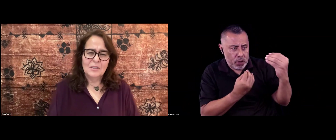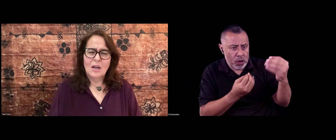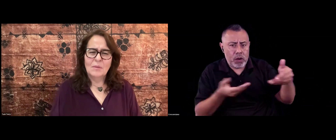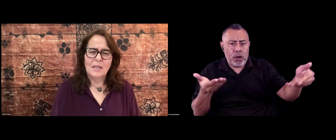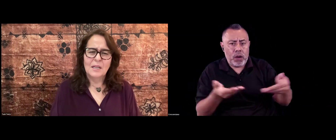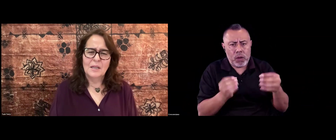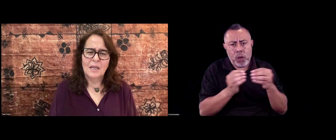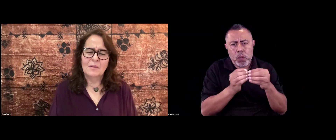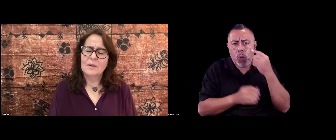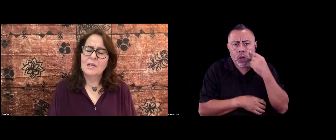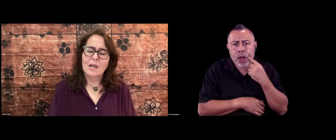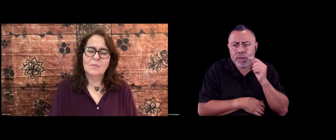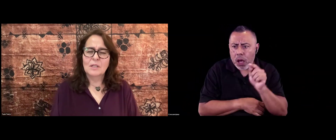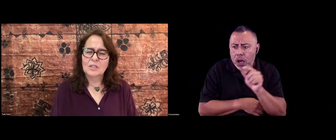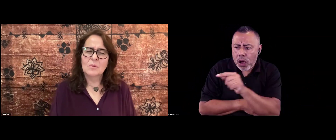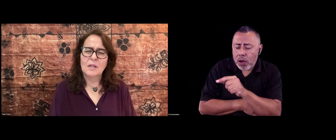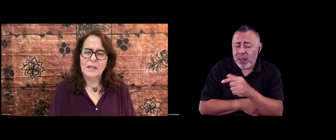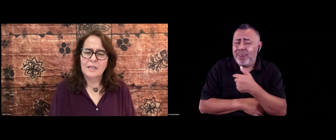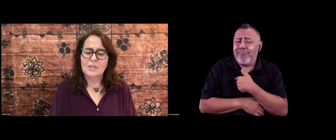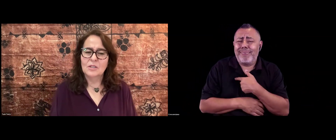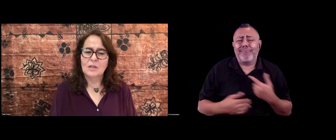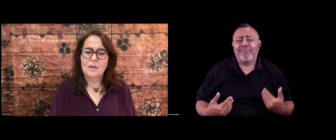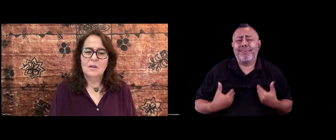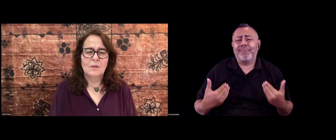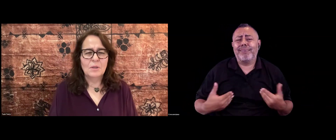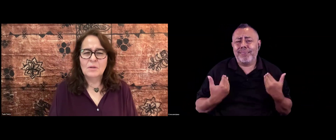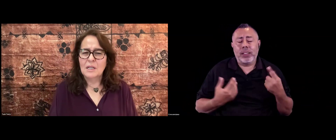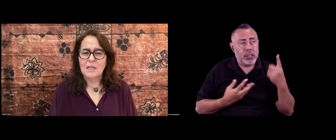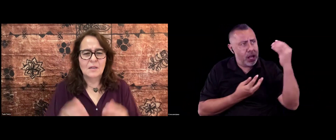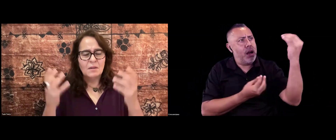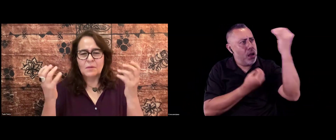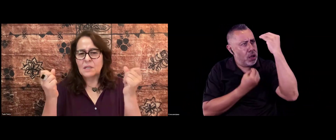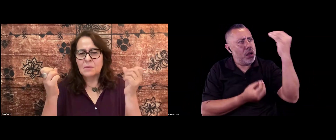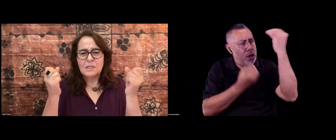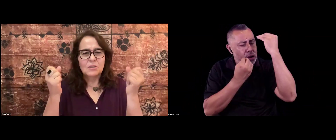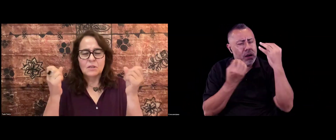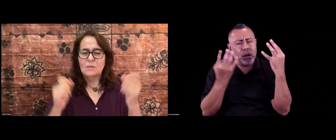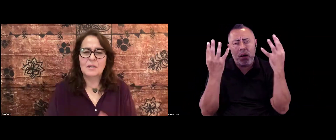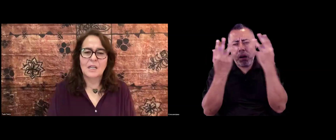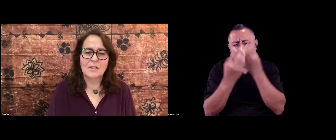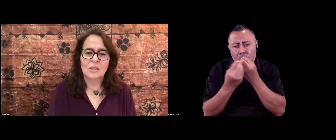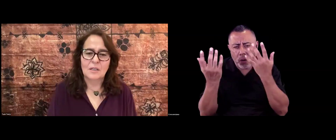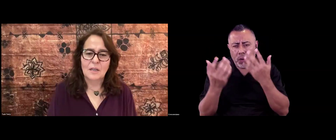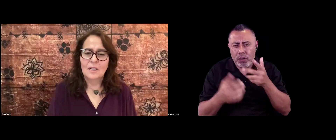And they taught me at a very young and impressionable age. The beauty of three-dimensional communication.